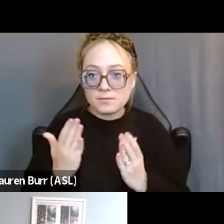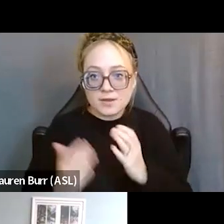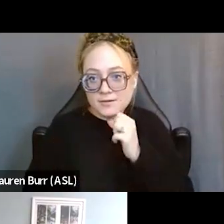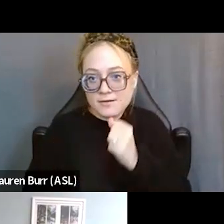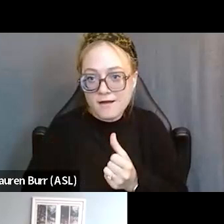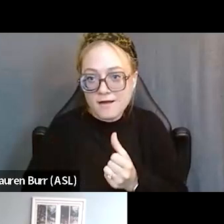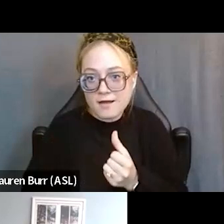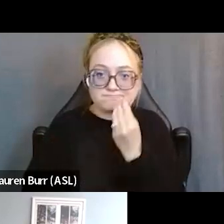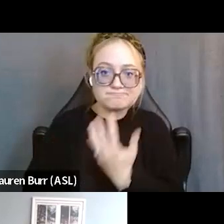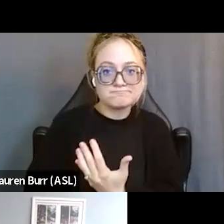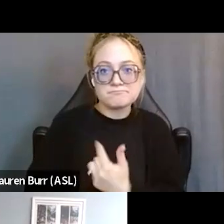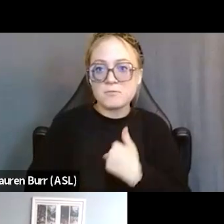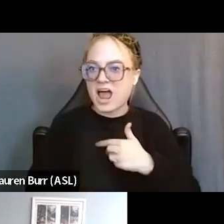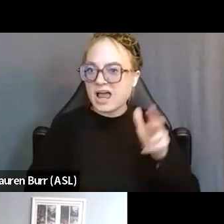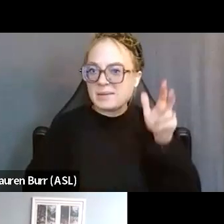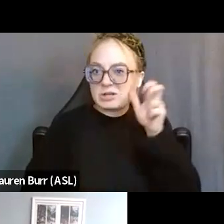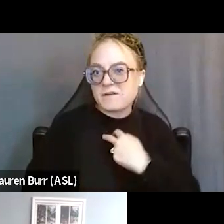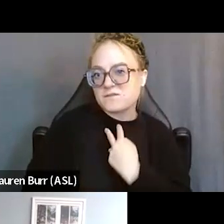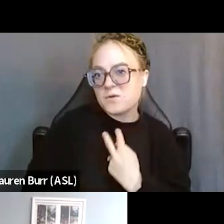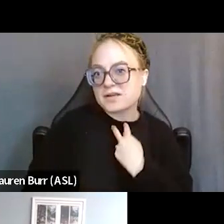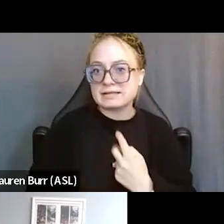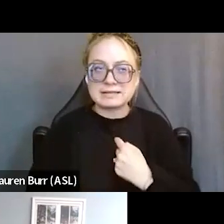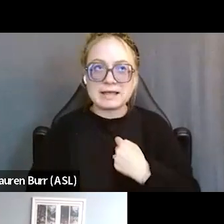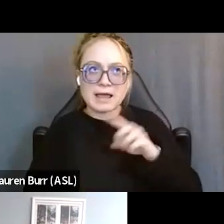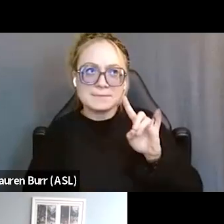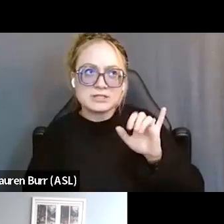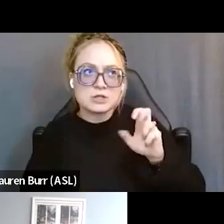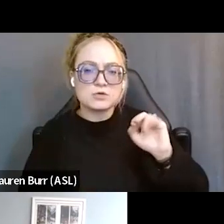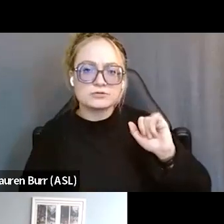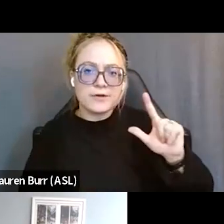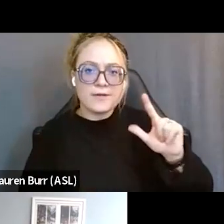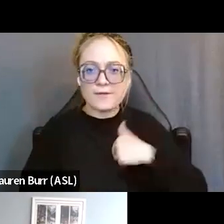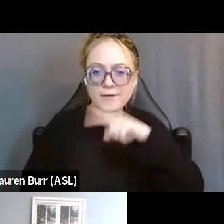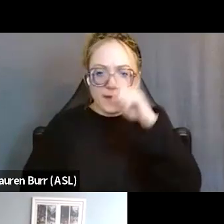I'm hearing voices or I'm delusional, right? But even when people are grandiose,